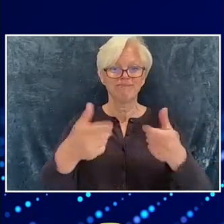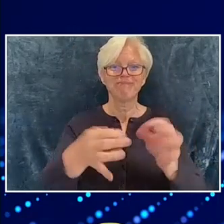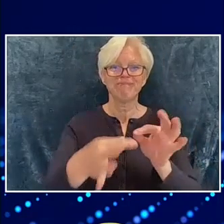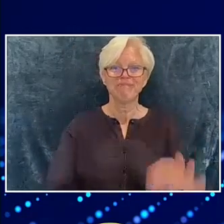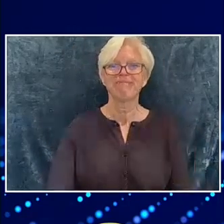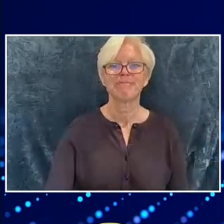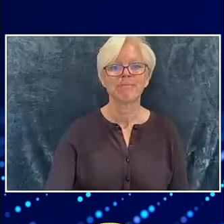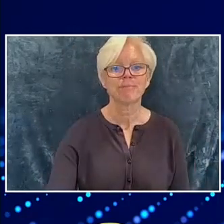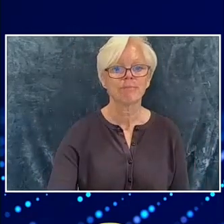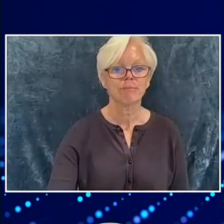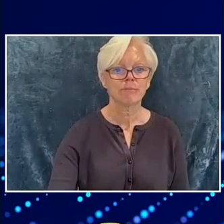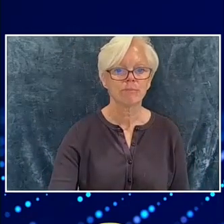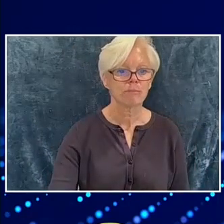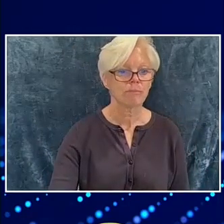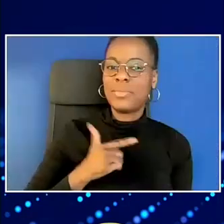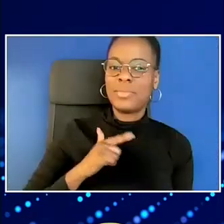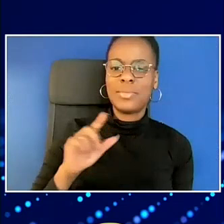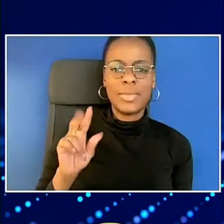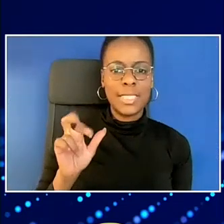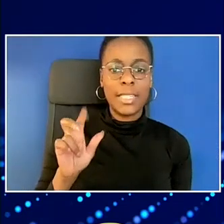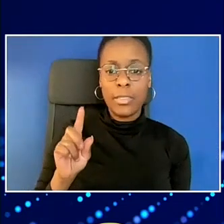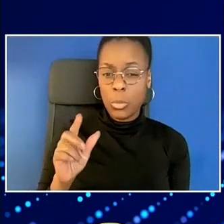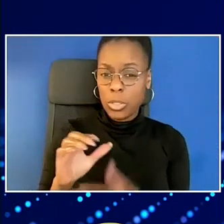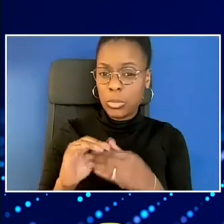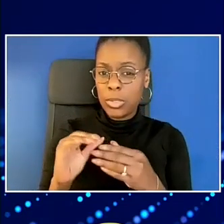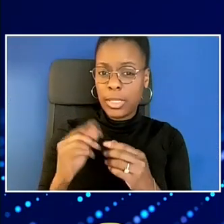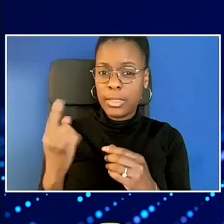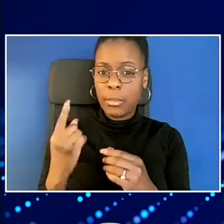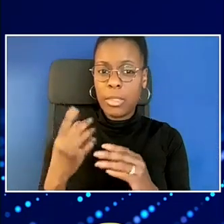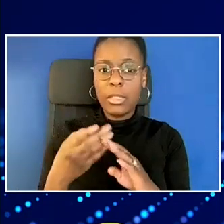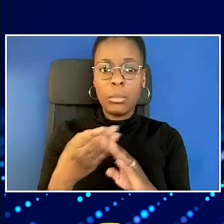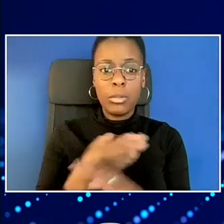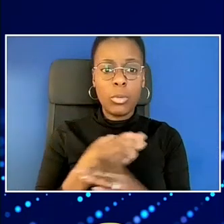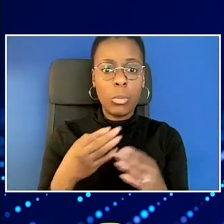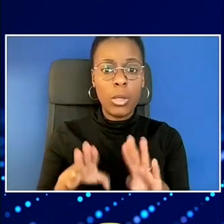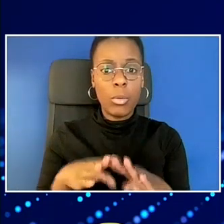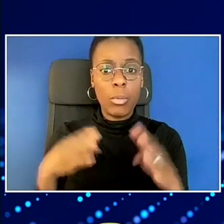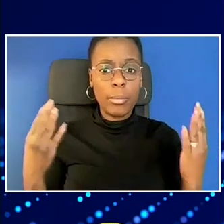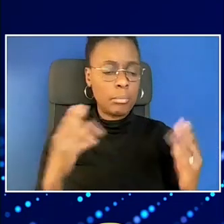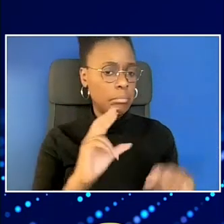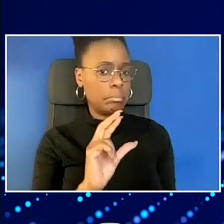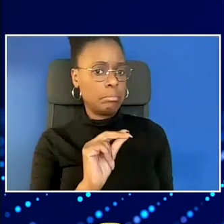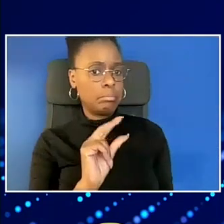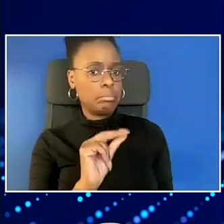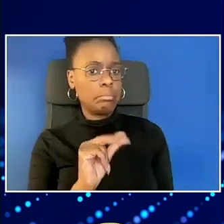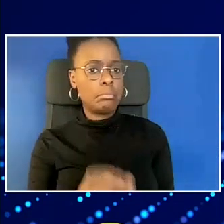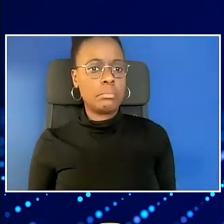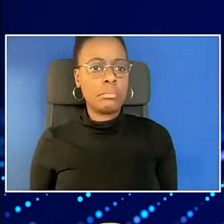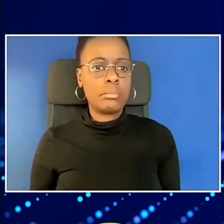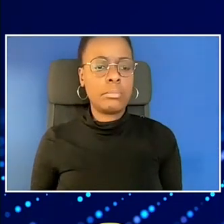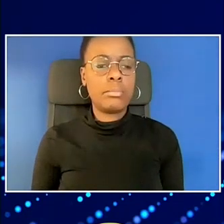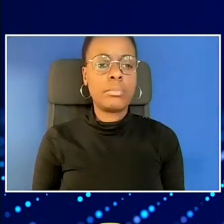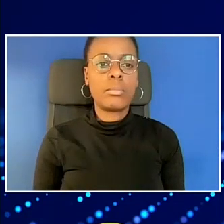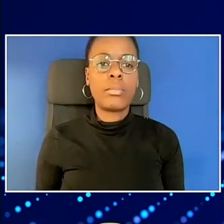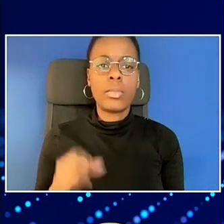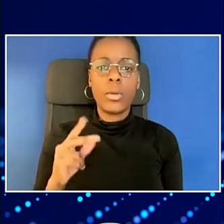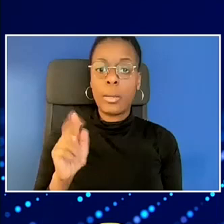to say before we open the floor? Denise? Not for me. Okay, Brady, we can open the floor for discussion.